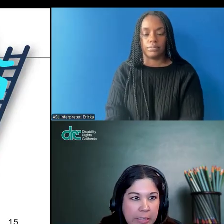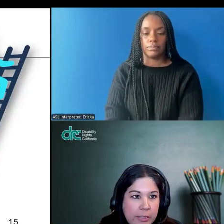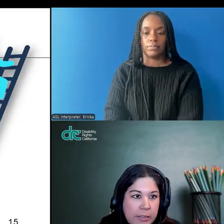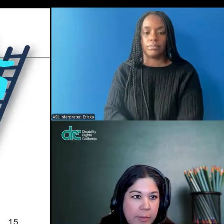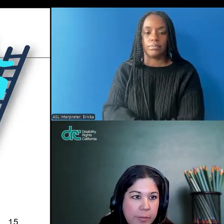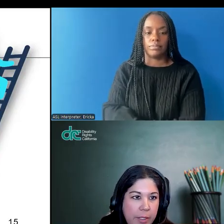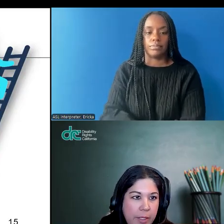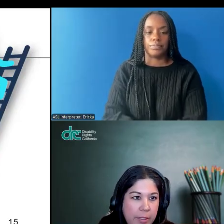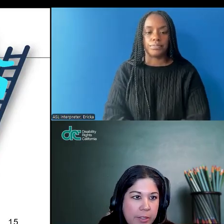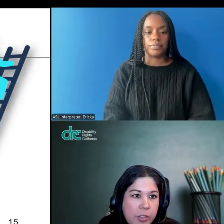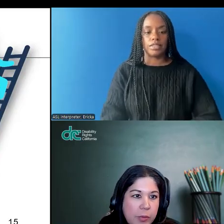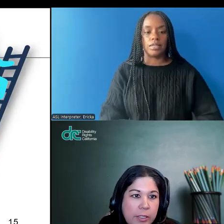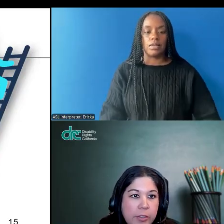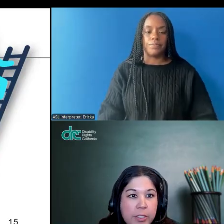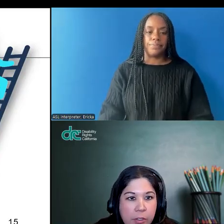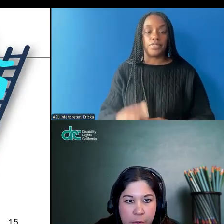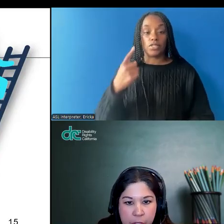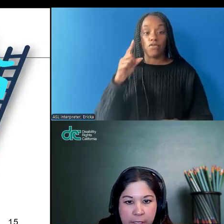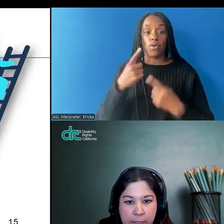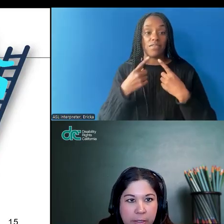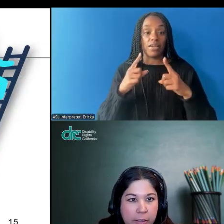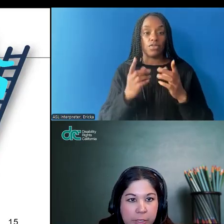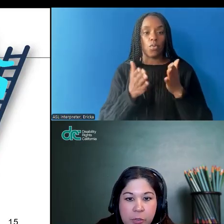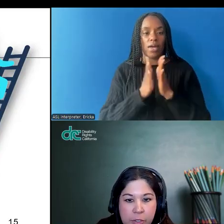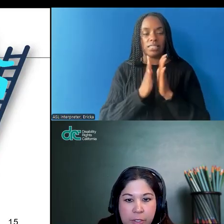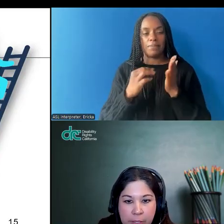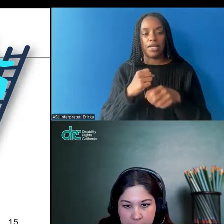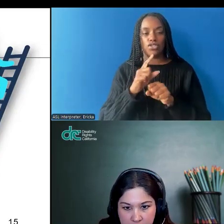is the show that there is no generic resource available.